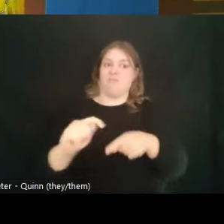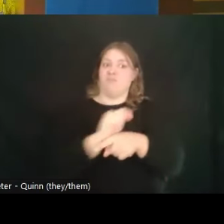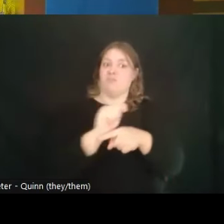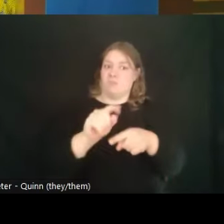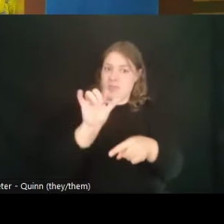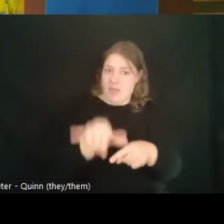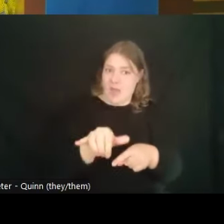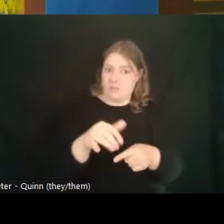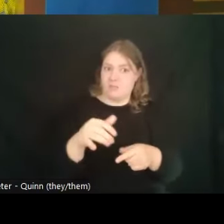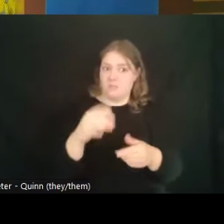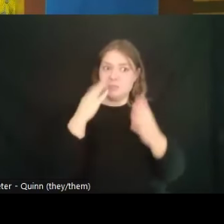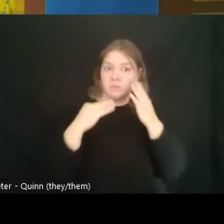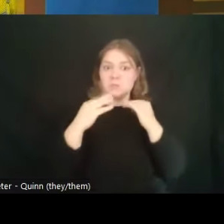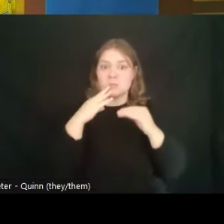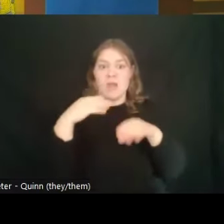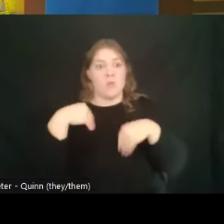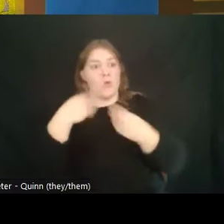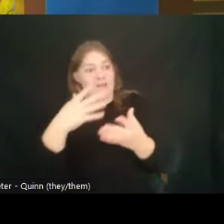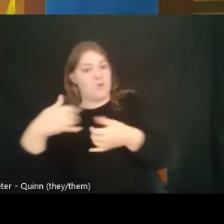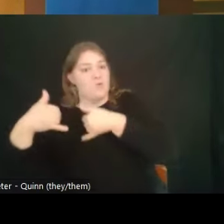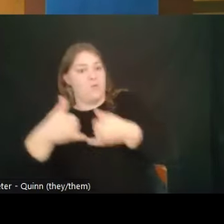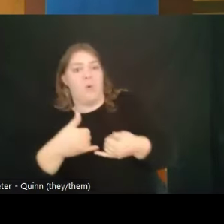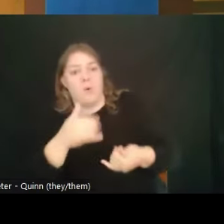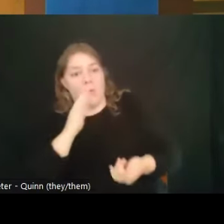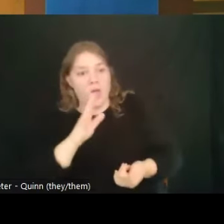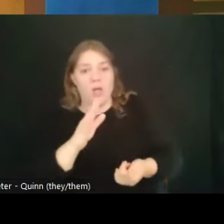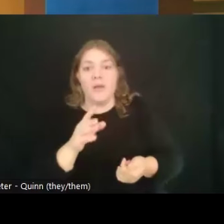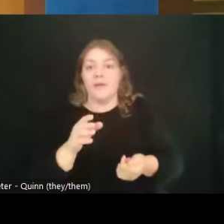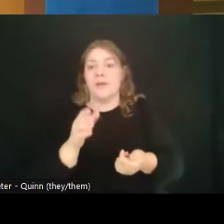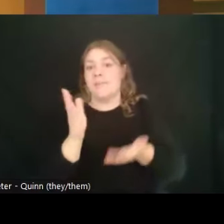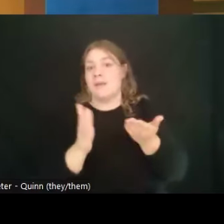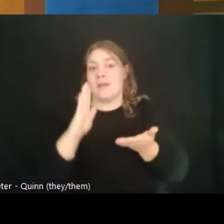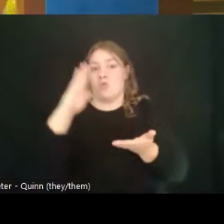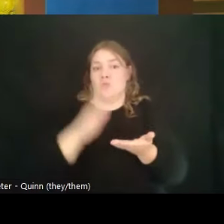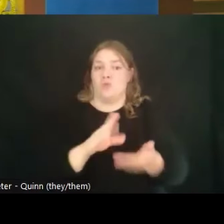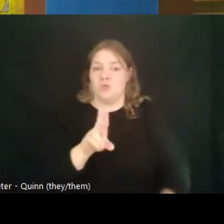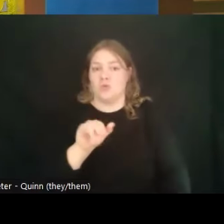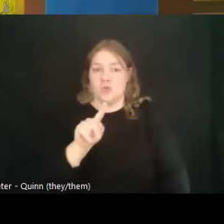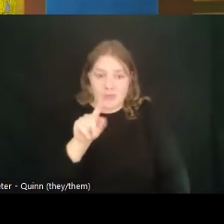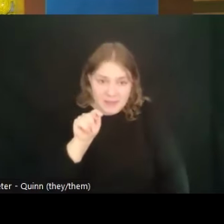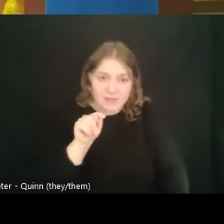give you some reward in the back end whether that is reduce units for staff whether that is